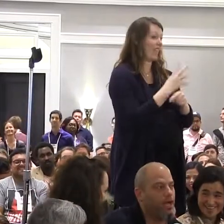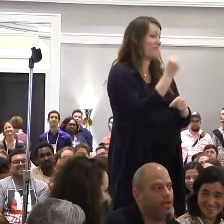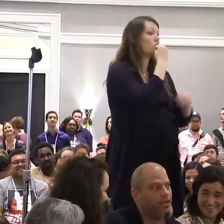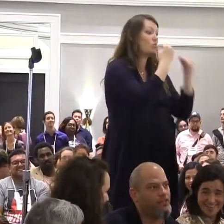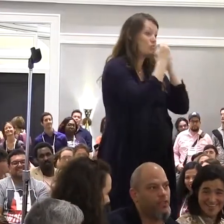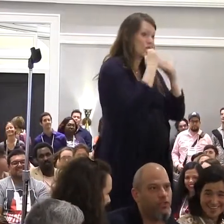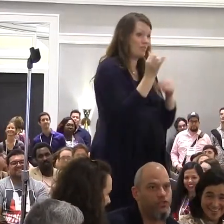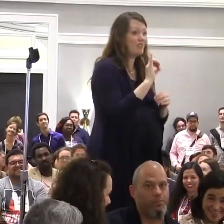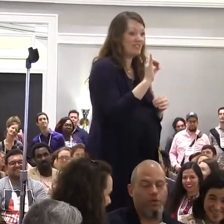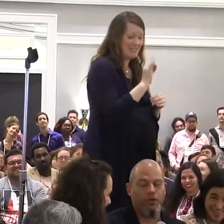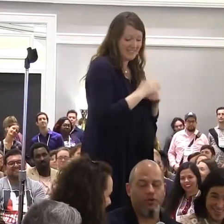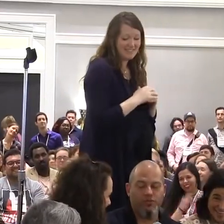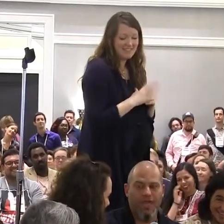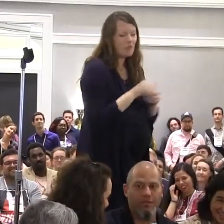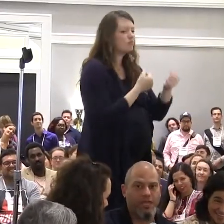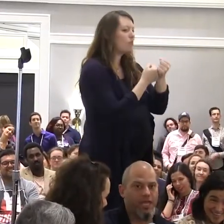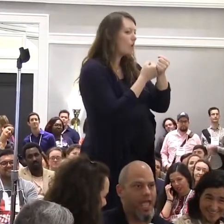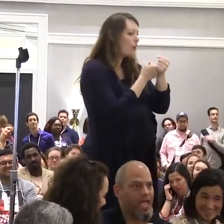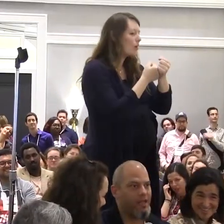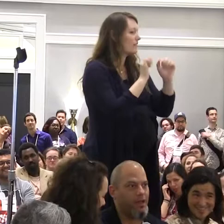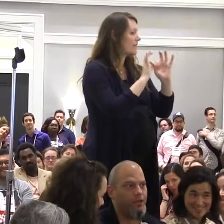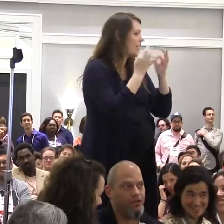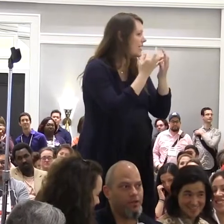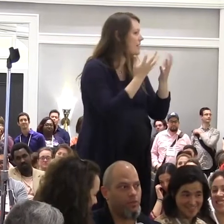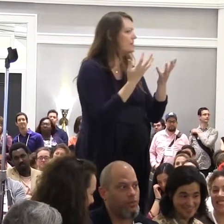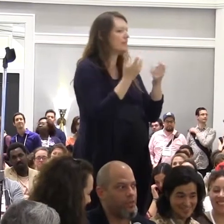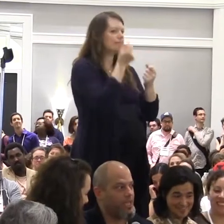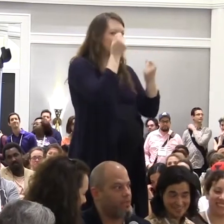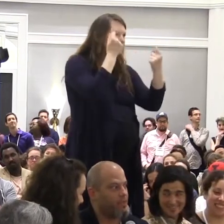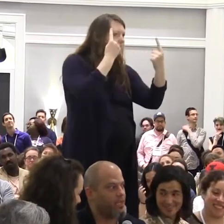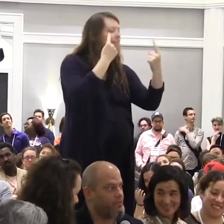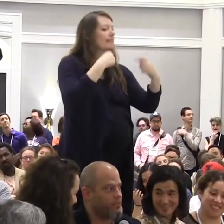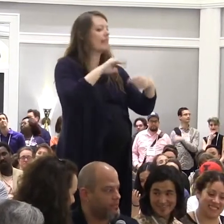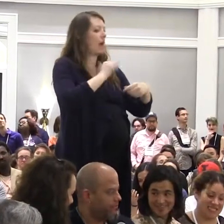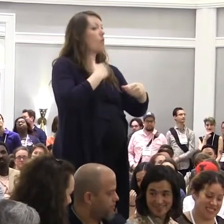Support, family, and understanding the work that we have ahead of us.